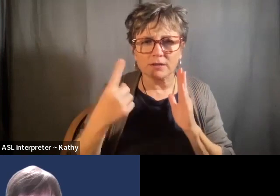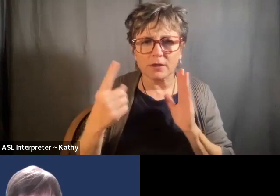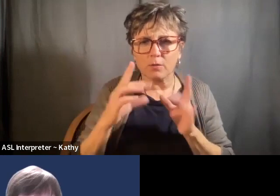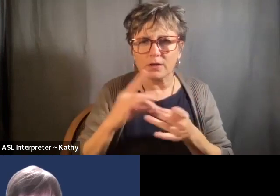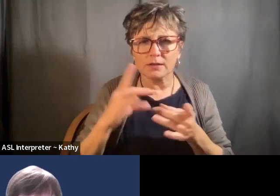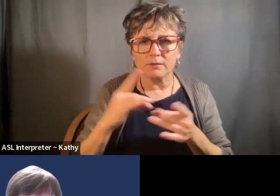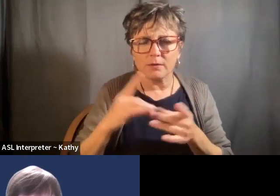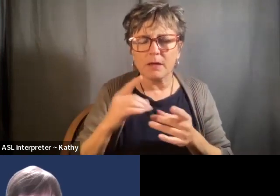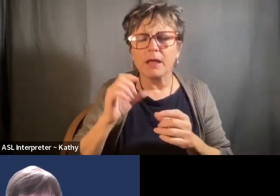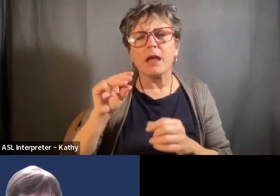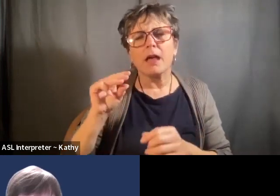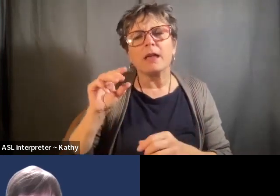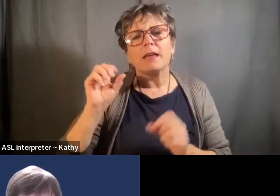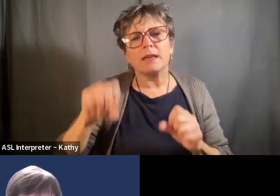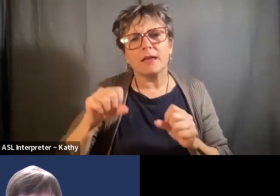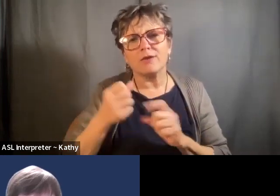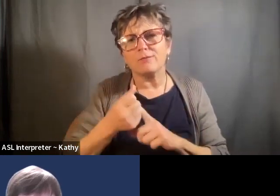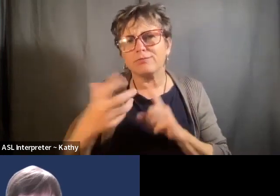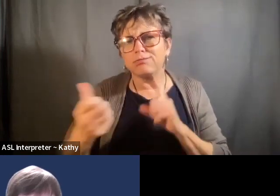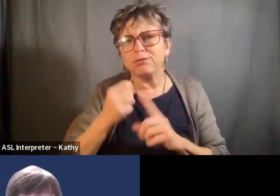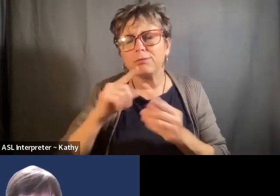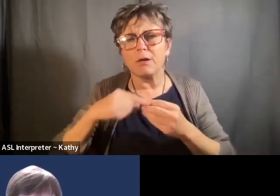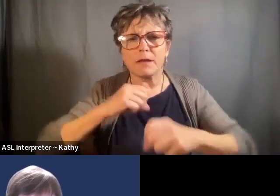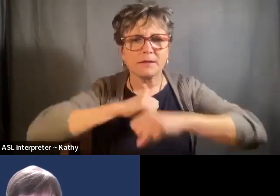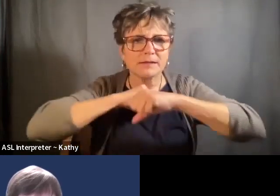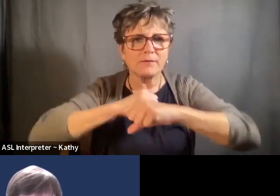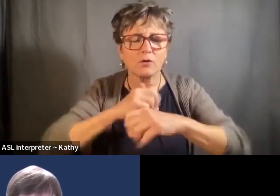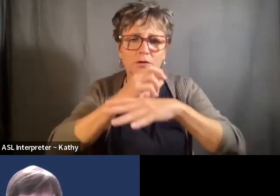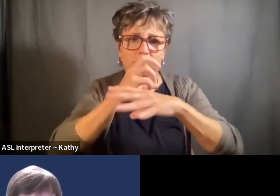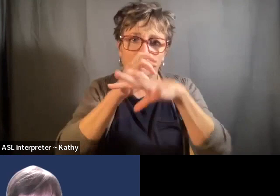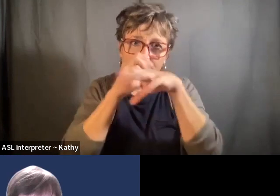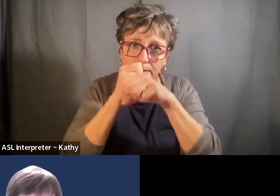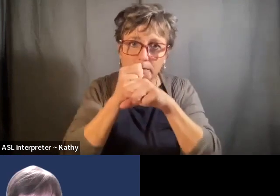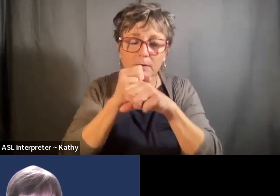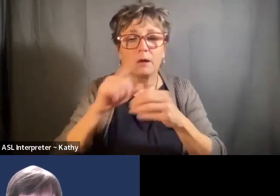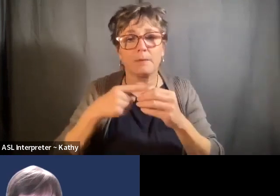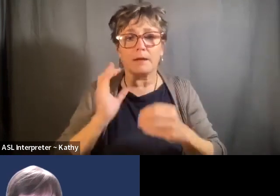the safeguards and security measures in place that our personal information and data will not